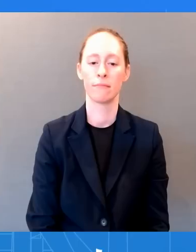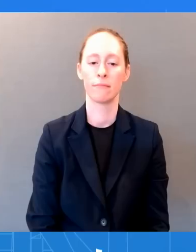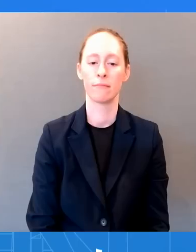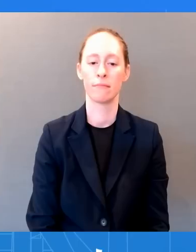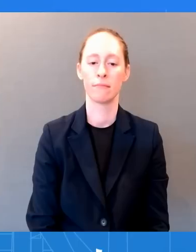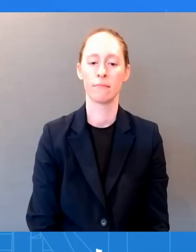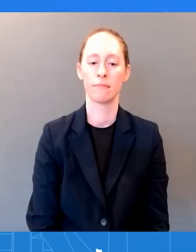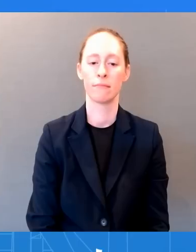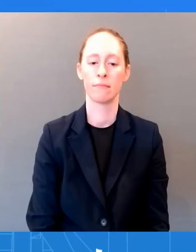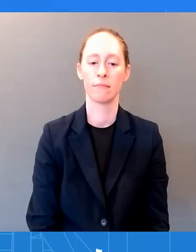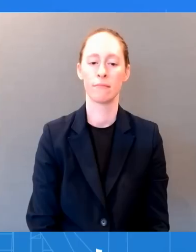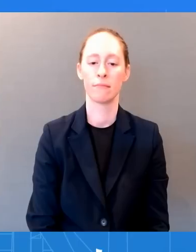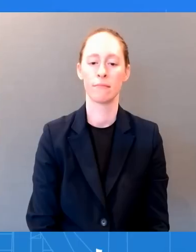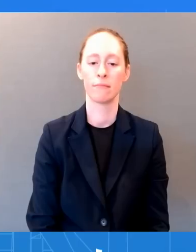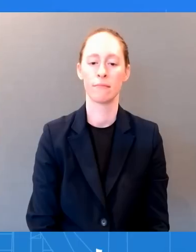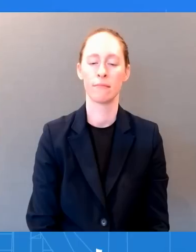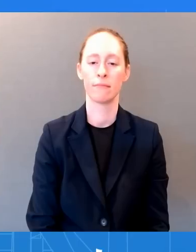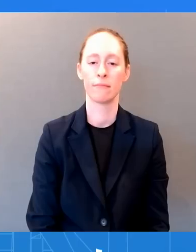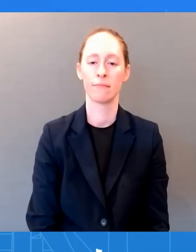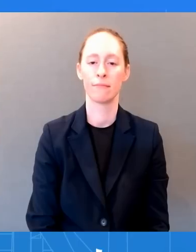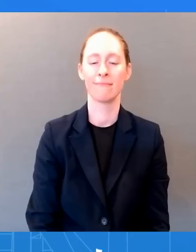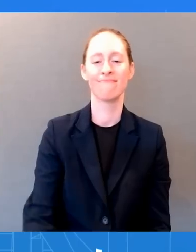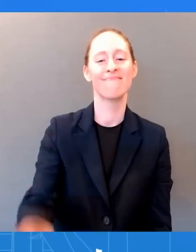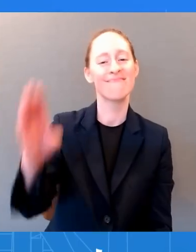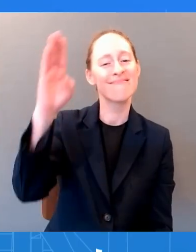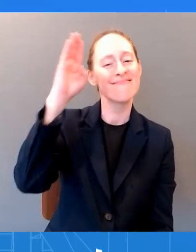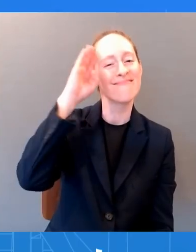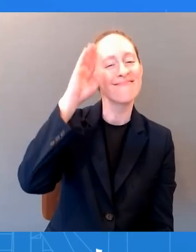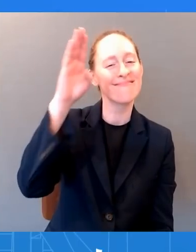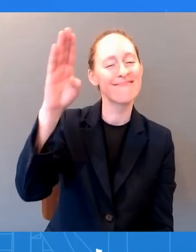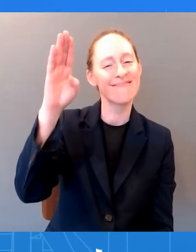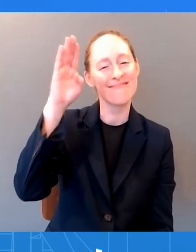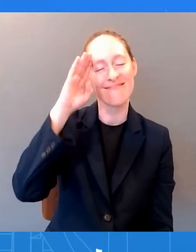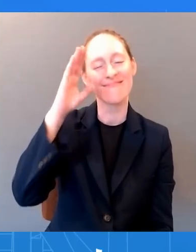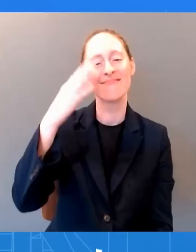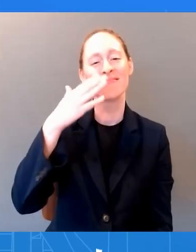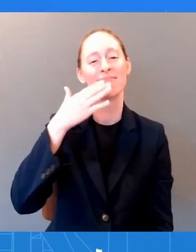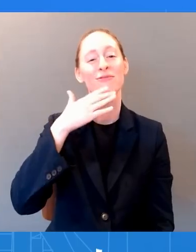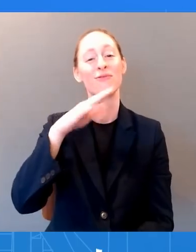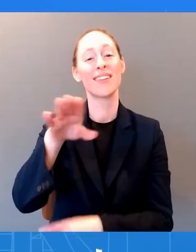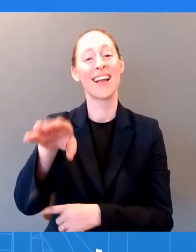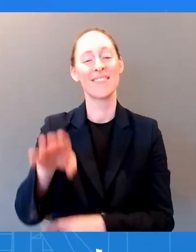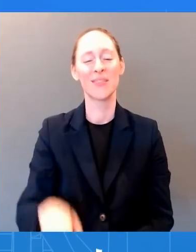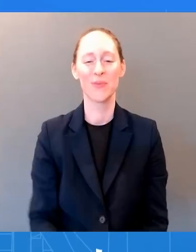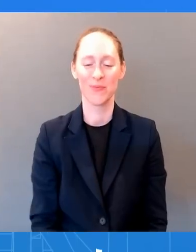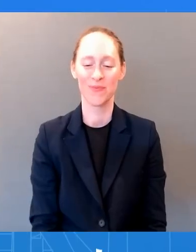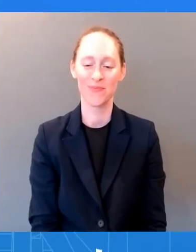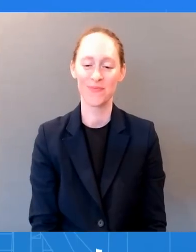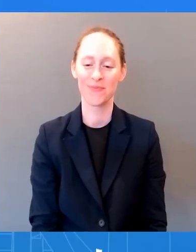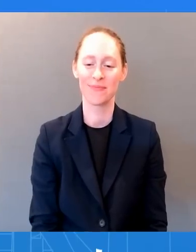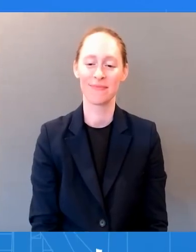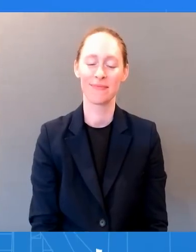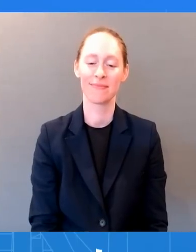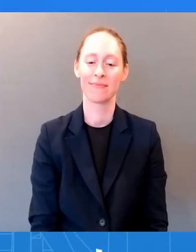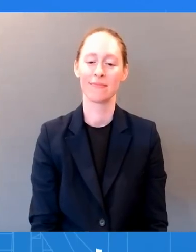Ms. Jean-Pierre: Hi. Good afternoon, everybody. The Press: Good afternoon. Ms. Jean-Pierre: Thank you. All right, today the Vice President and the Second Gentleman